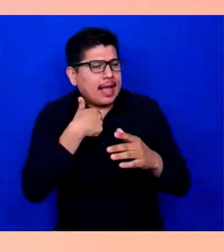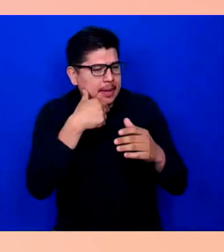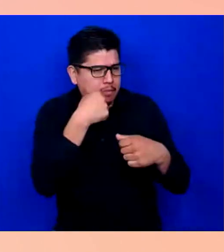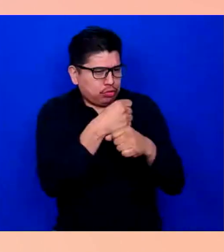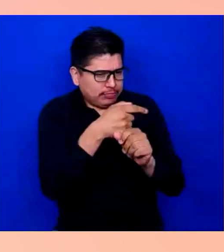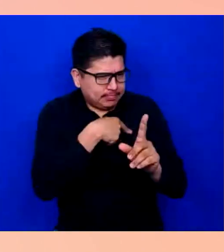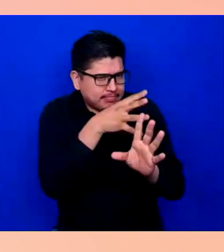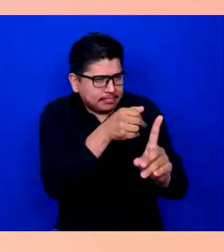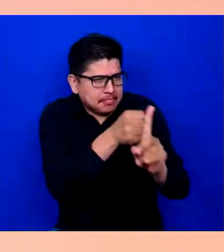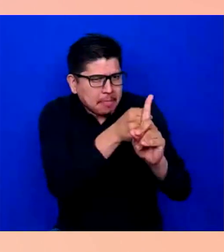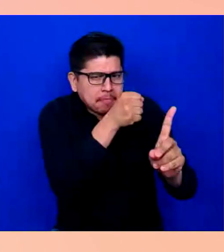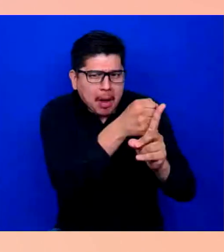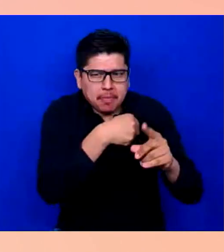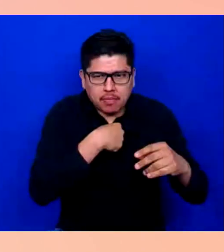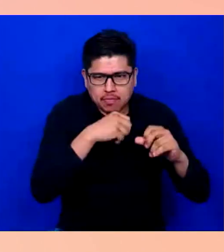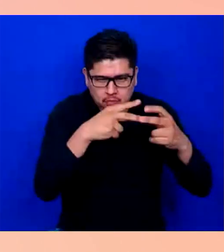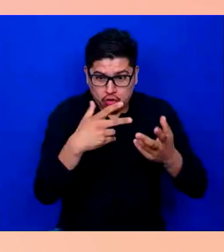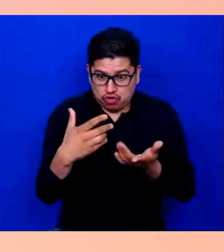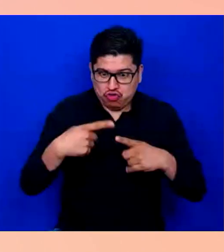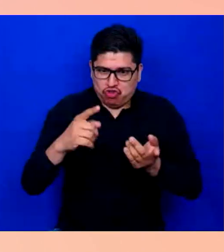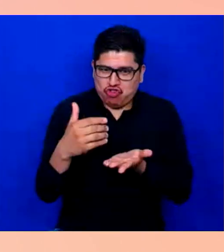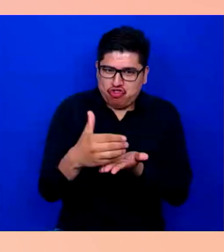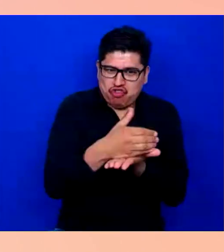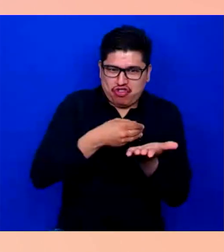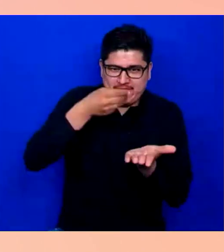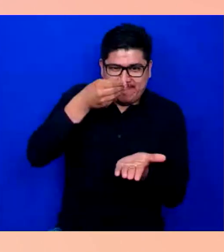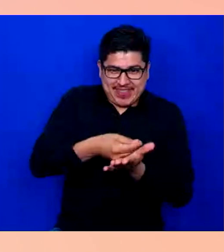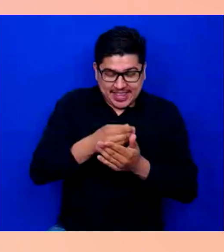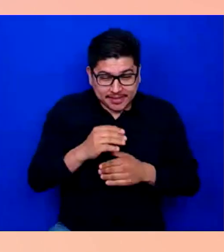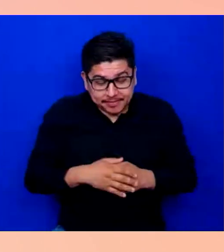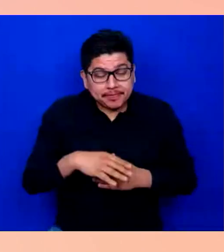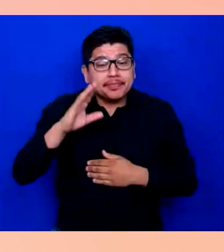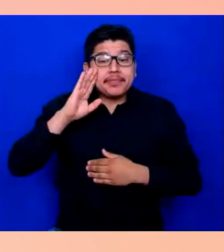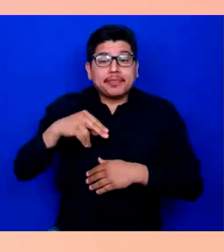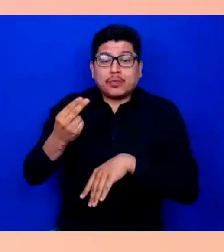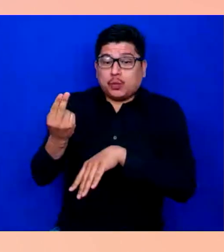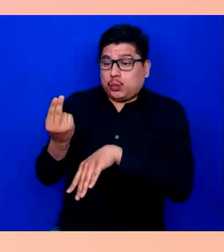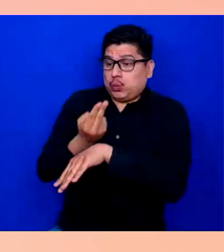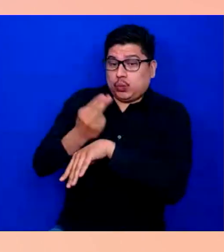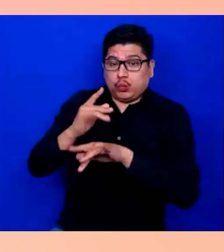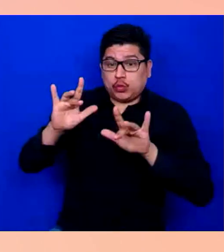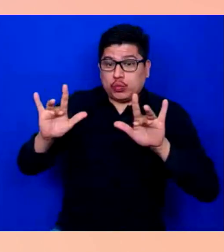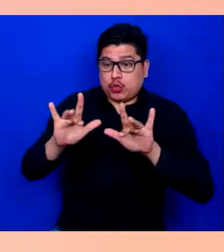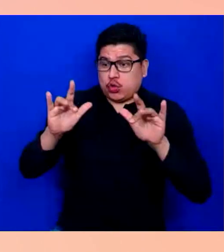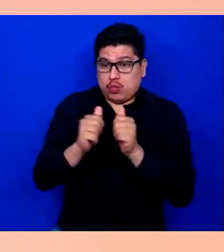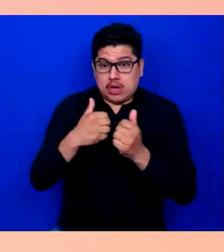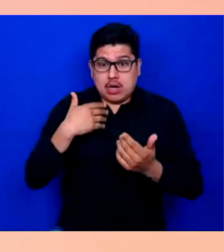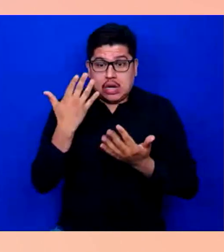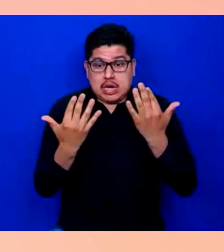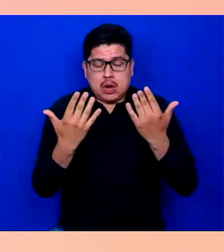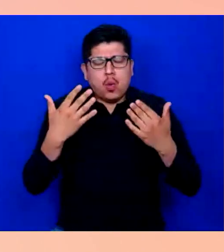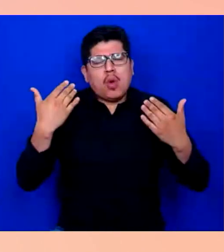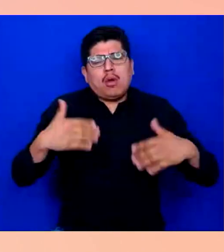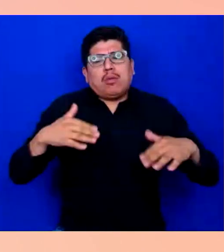But using a computer with my hand is painful. I was born without a right-hand due to